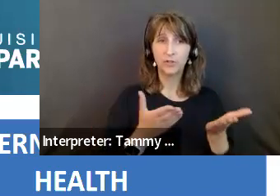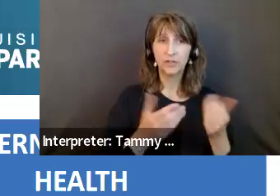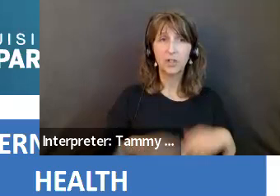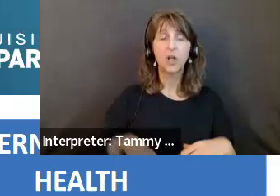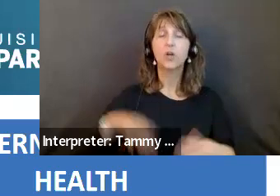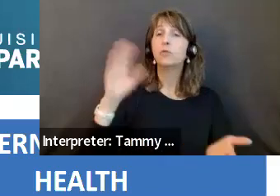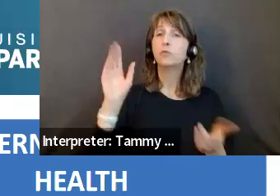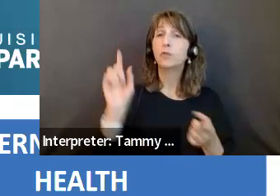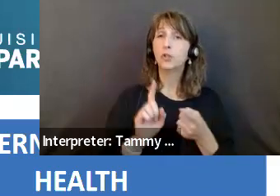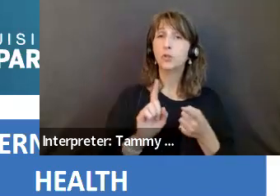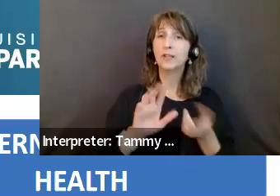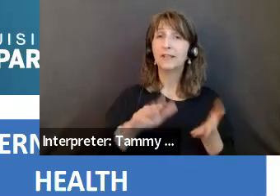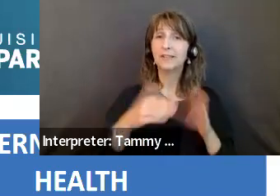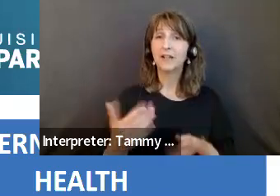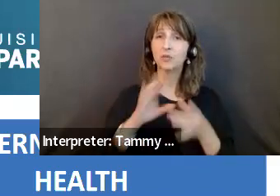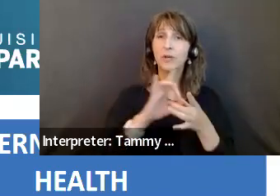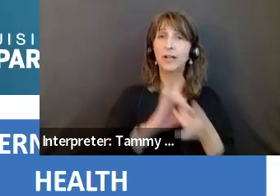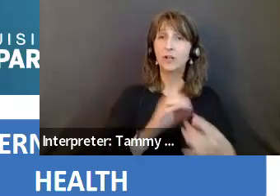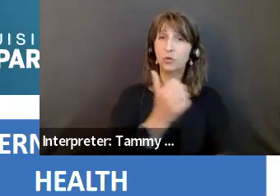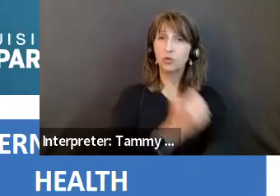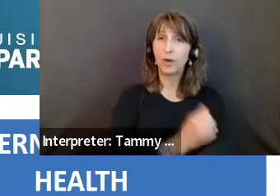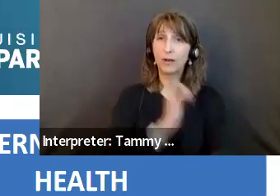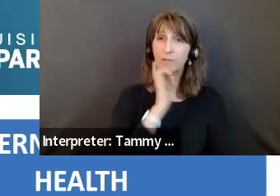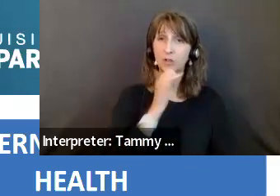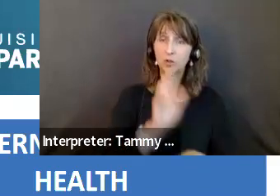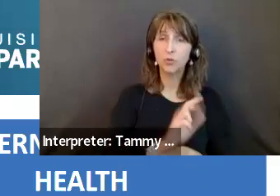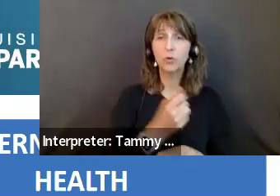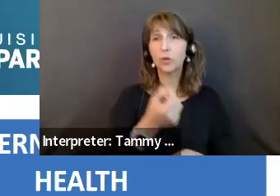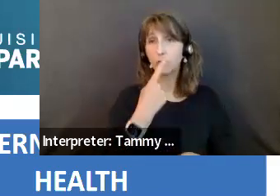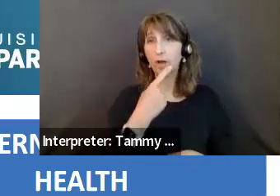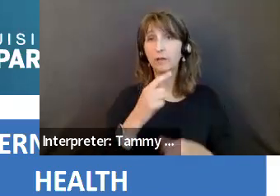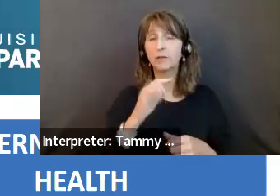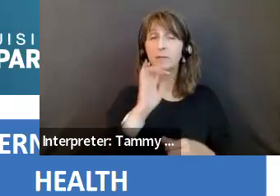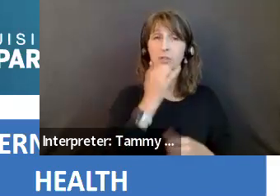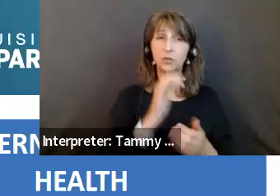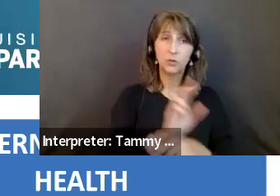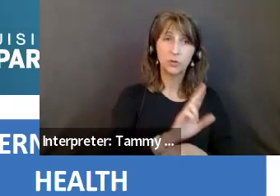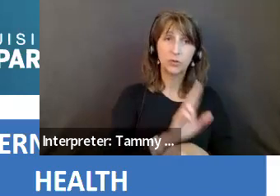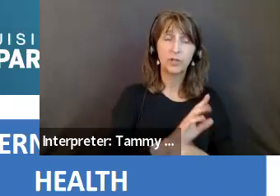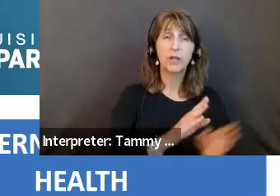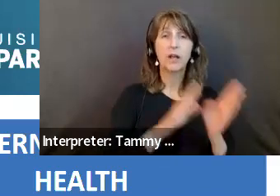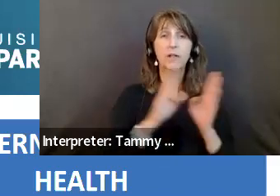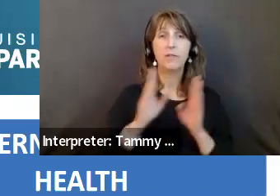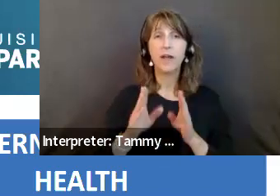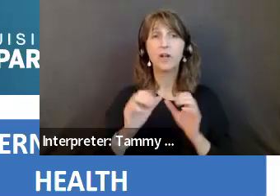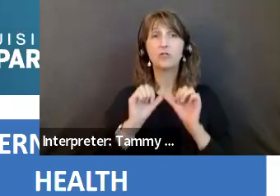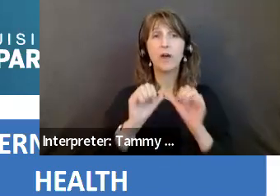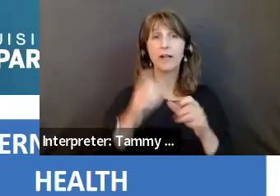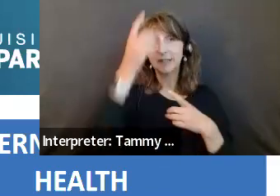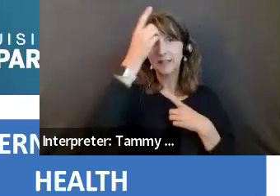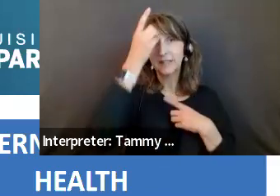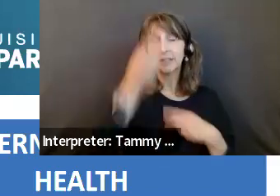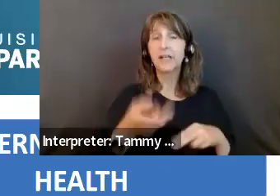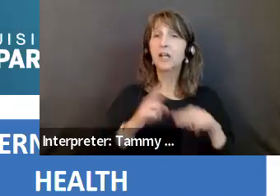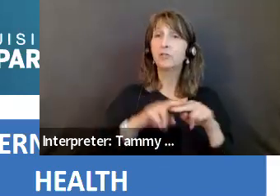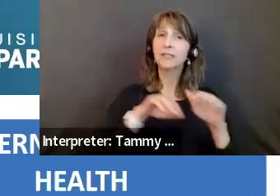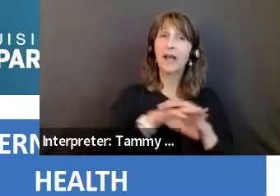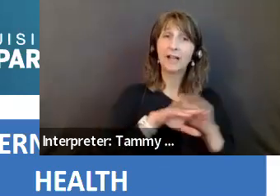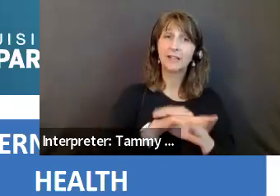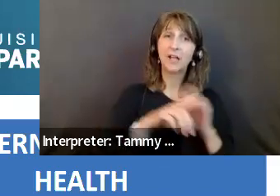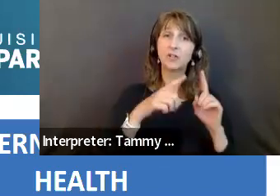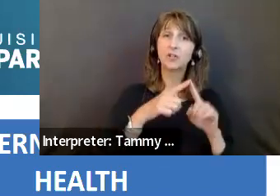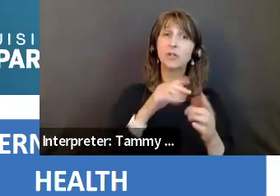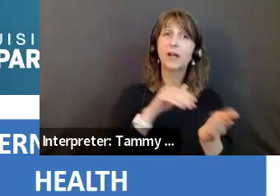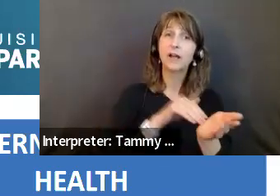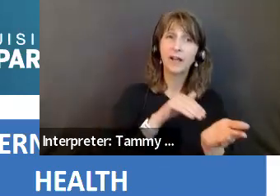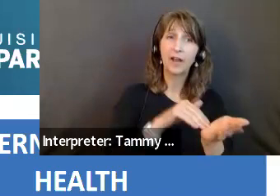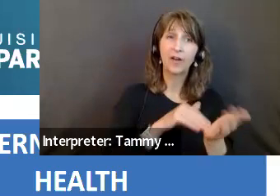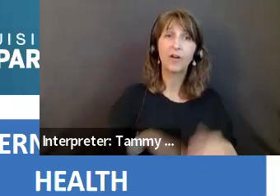For chronic disease, our members identified increasing access to care. Reducing diabetes rates, improving cardiovascular health outcomes.